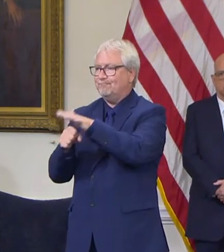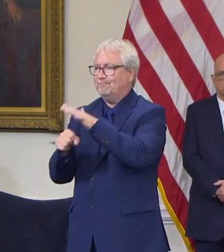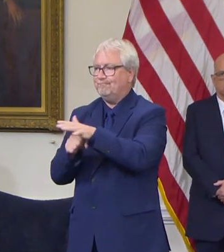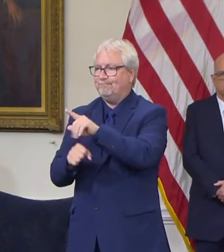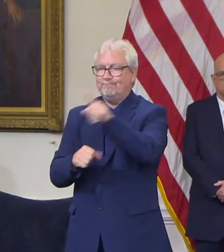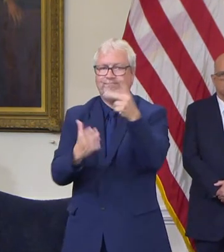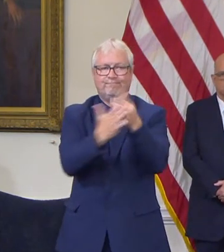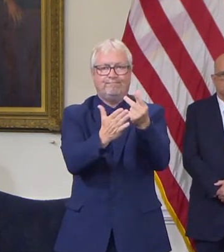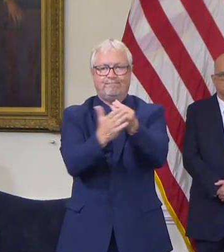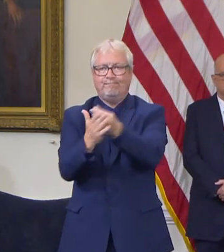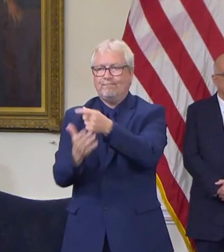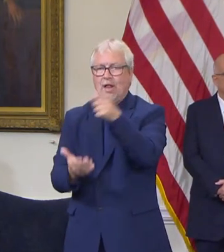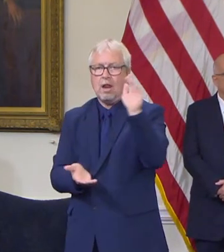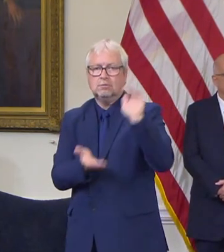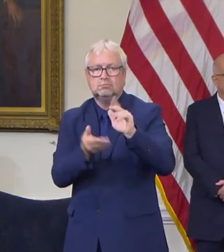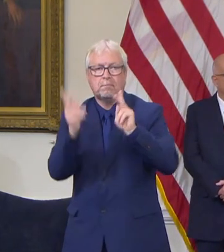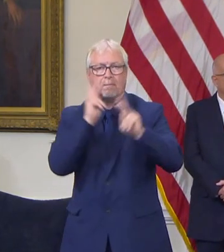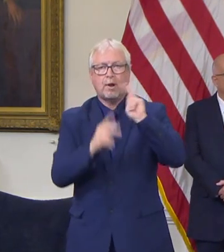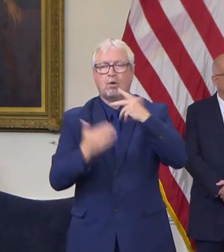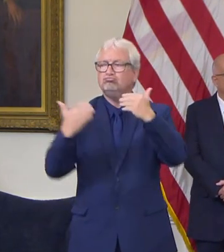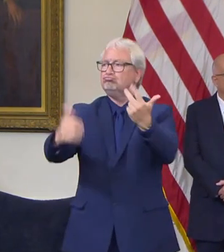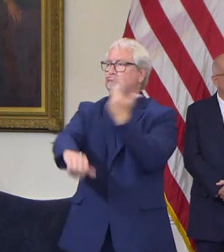, where there are fewer vaccination rates.